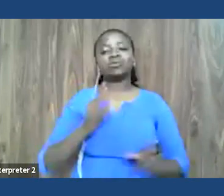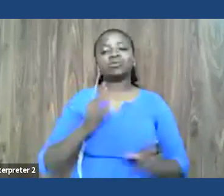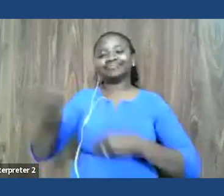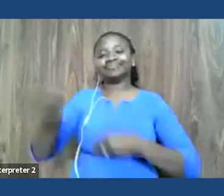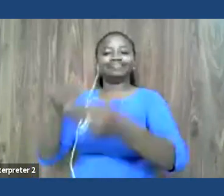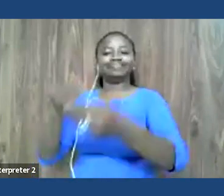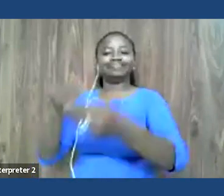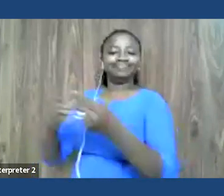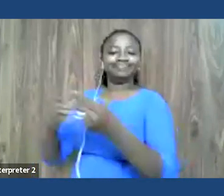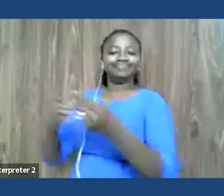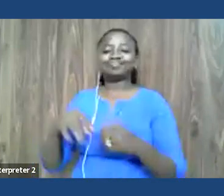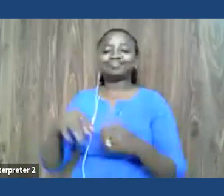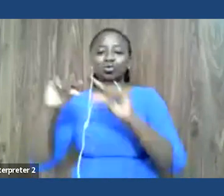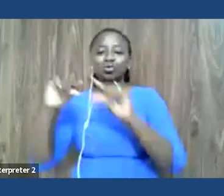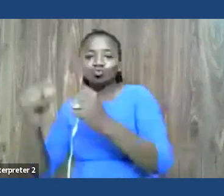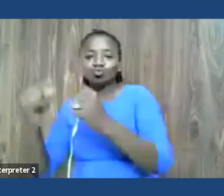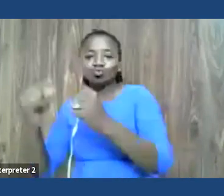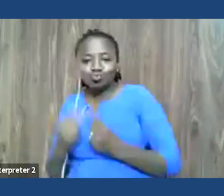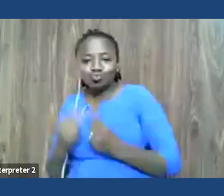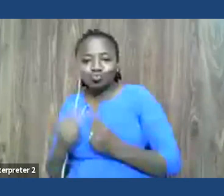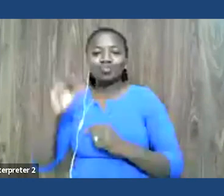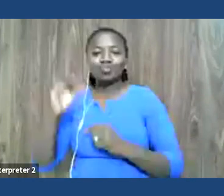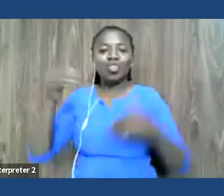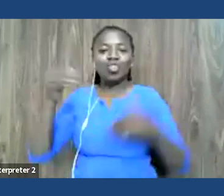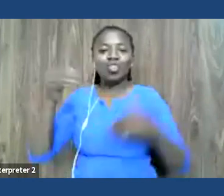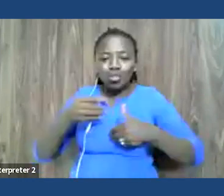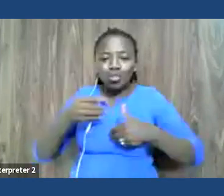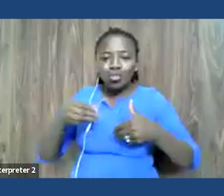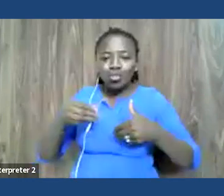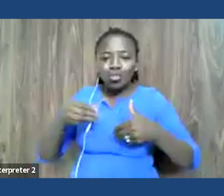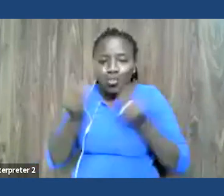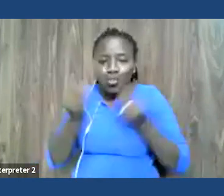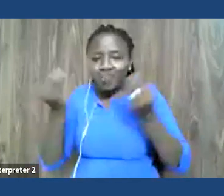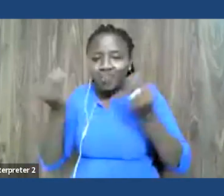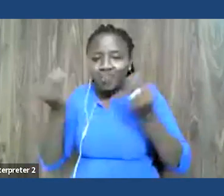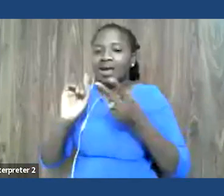Zers we're designing for the power of one.